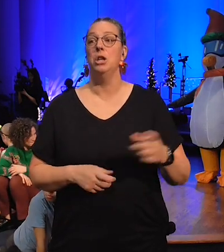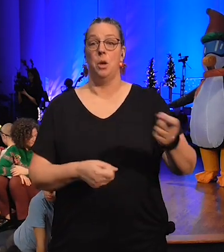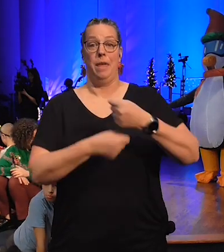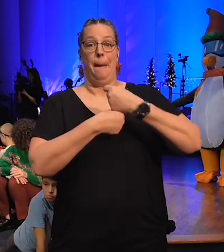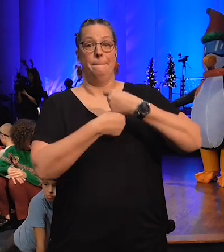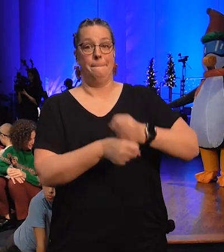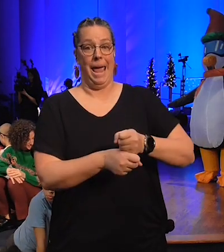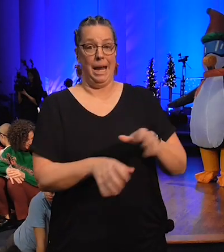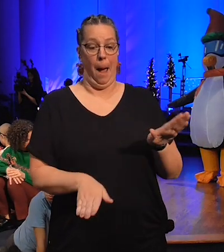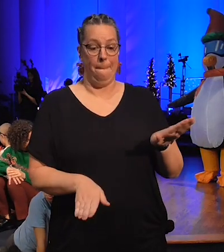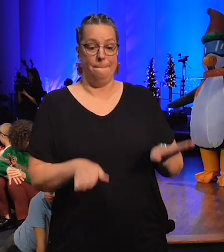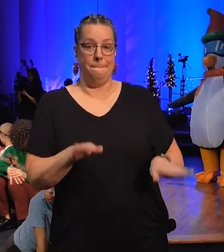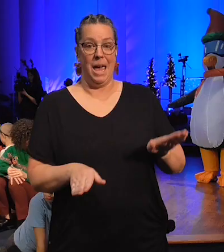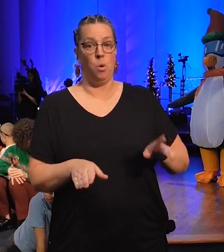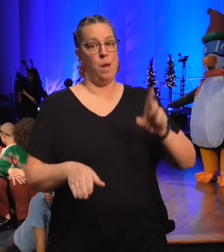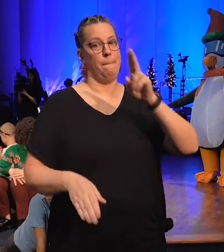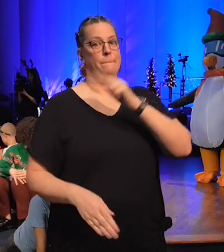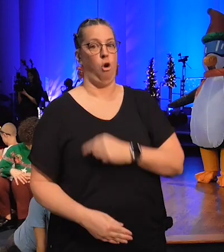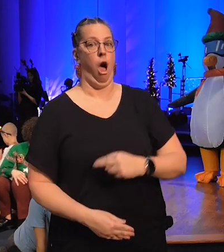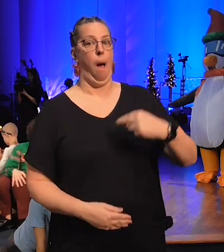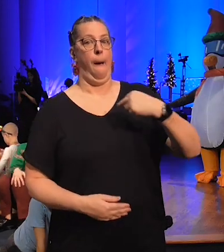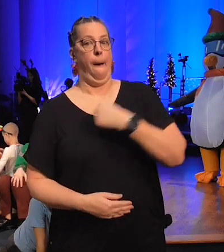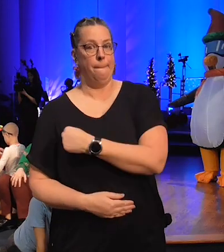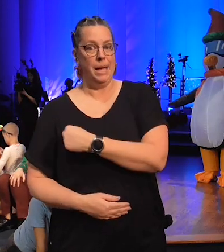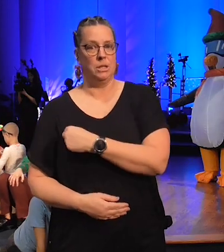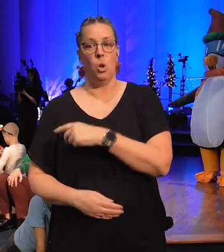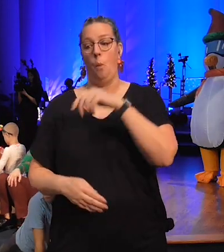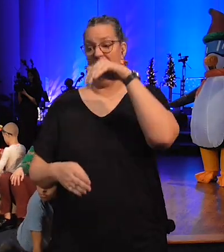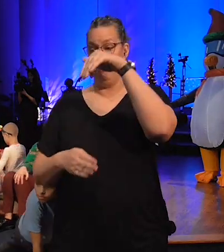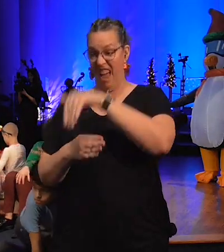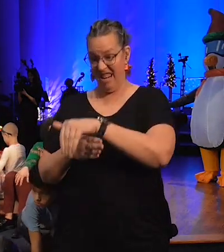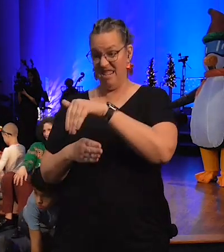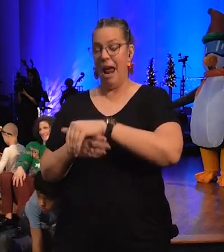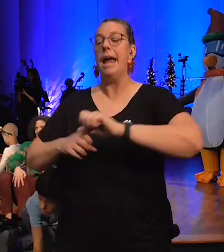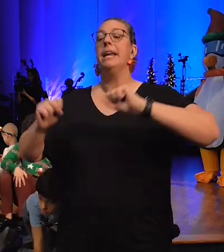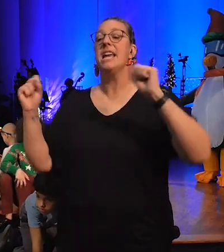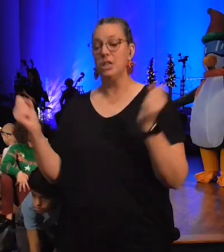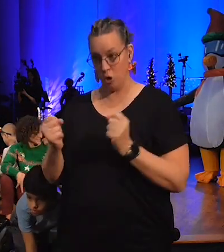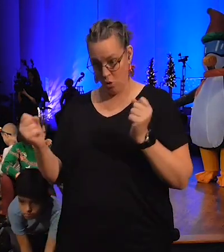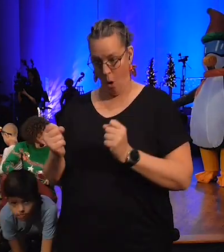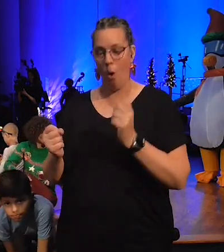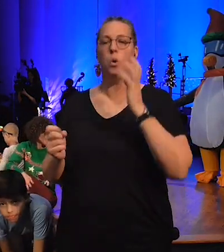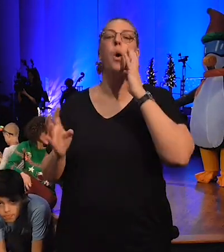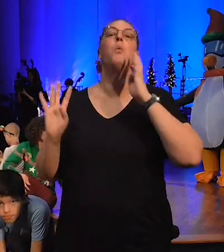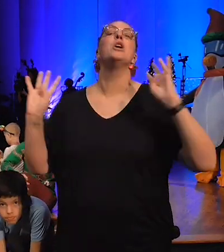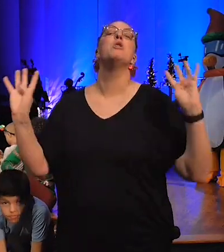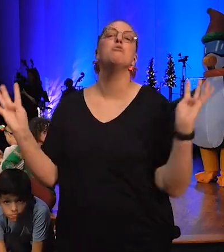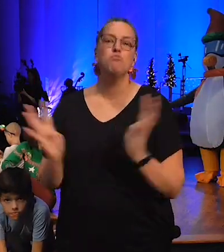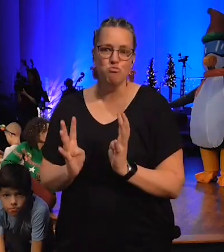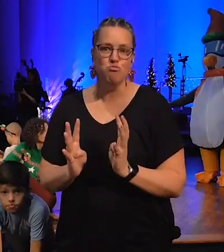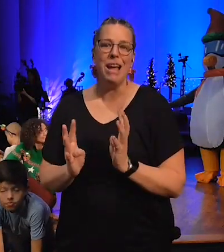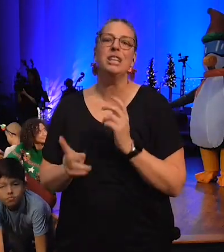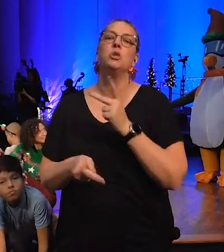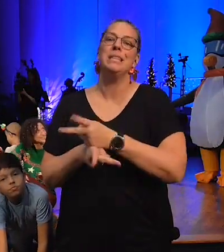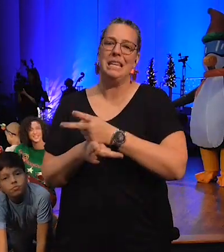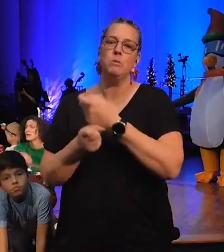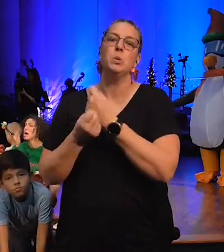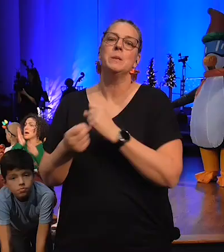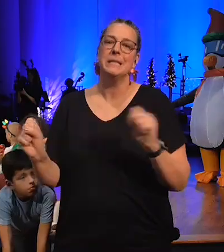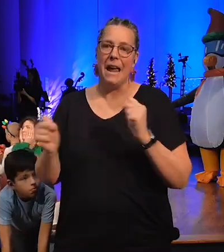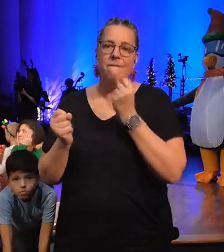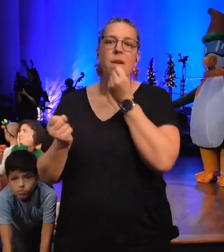I miss it they made a penguin promise whenever the night is cold said one will always be here